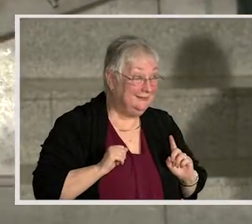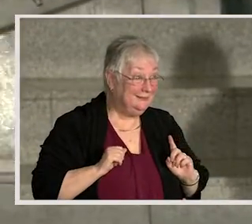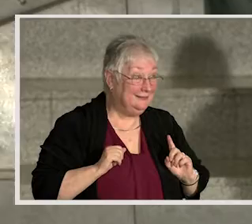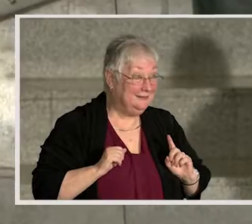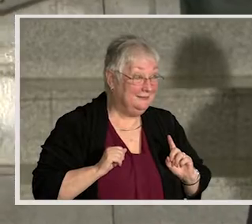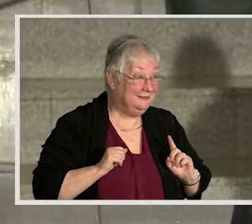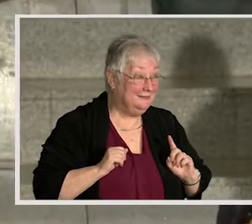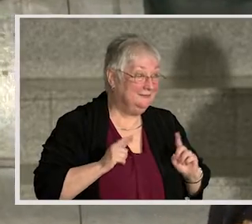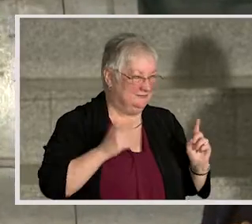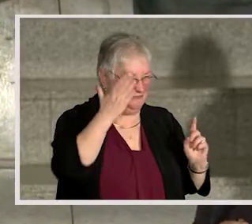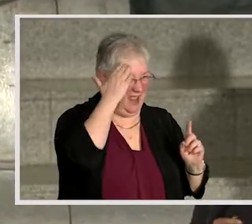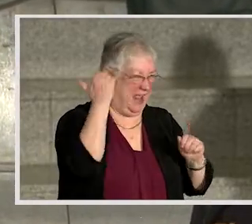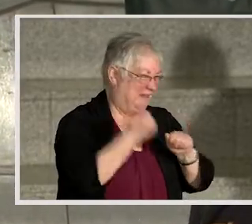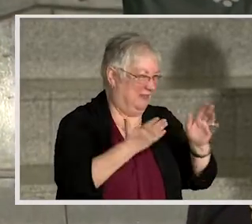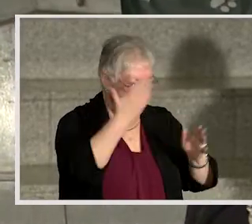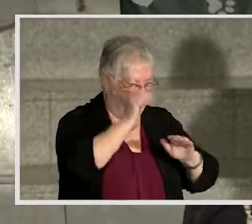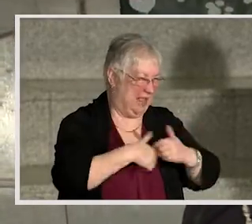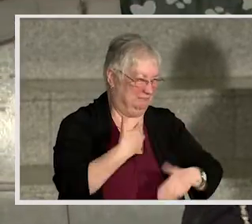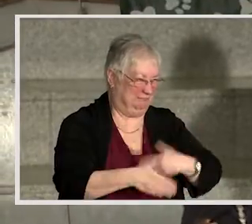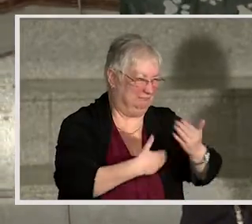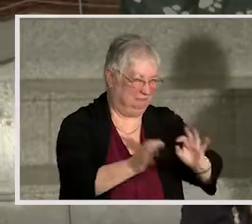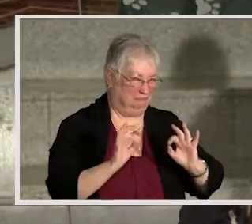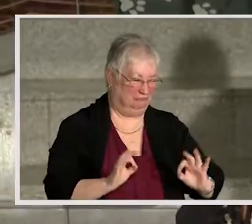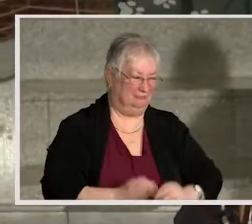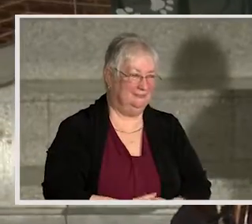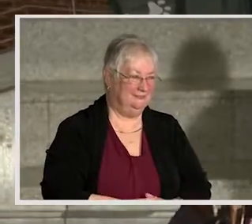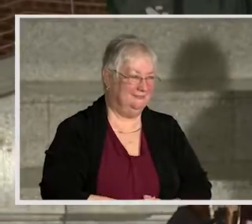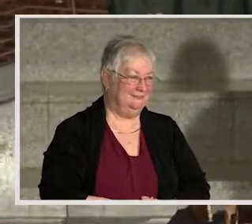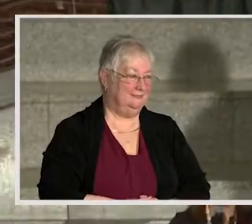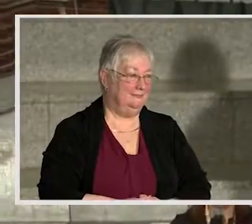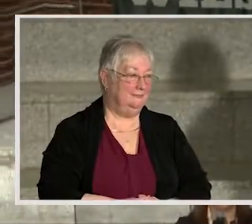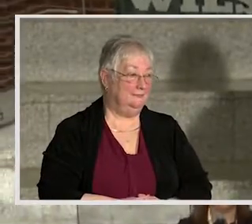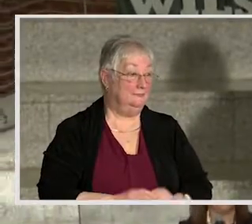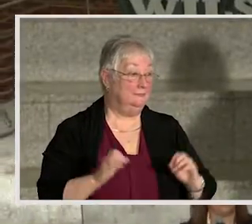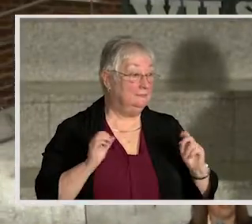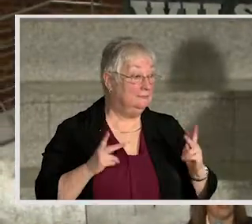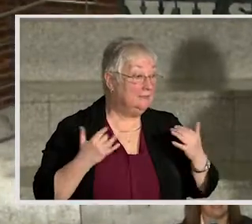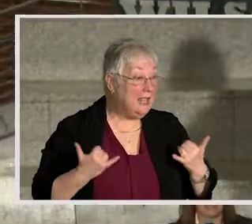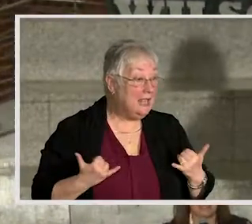ABOUT TO DO IS YOU NOW HAVE $100 AND THE MAYOR WANTS TO KNOW HOW